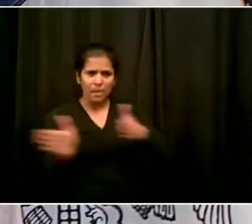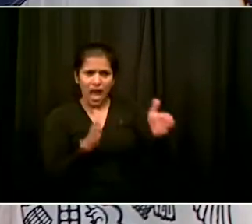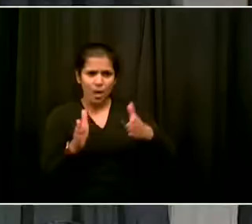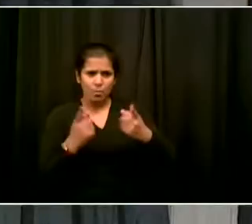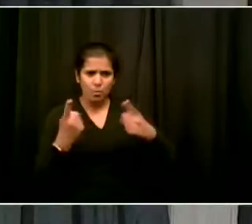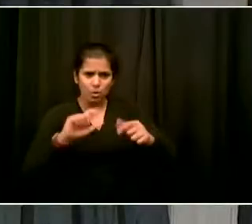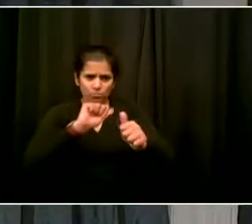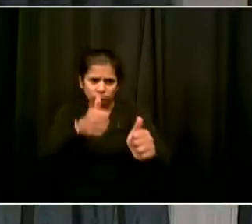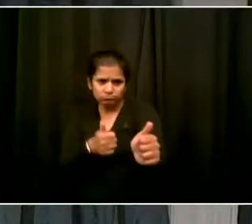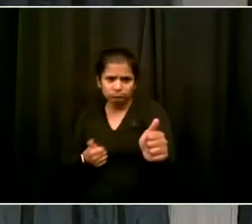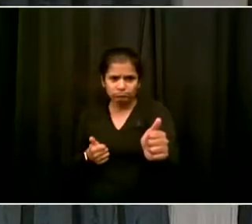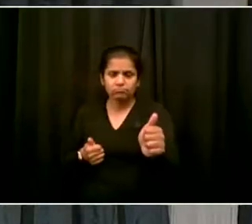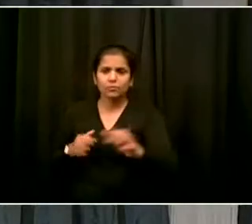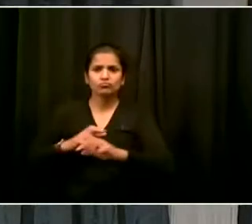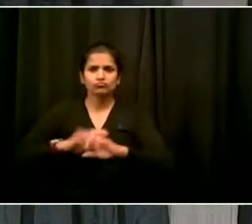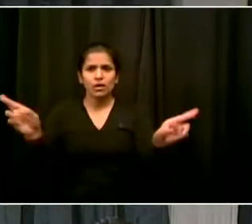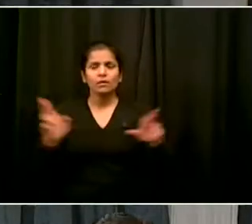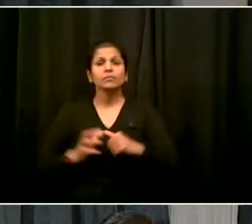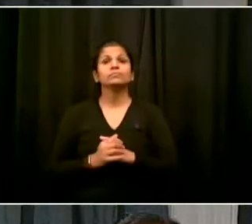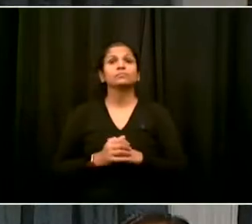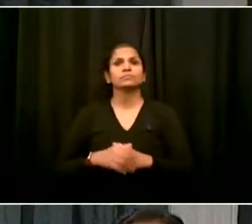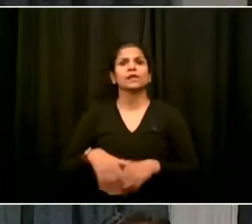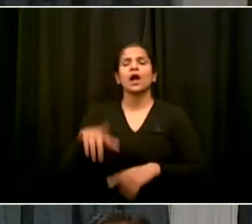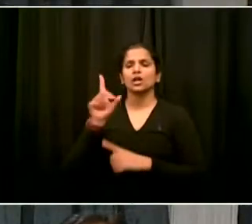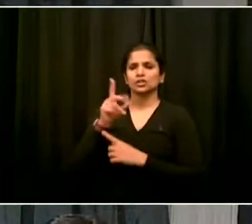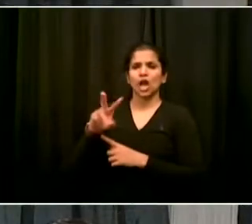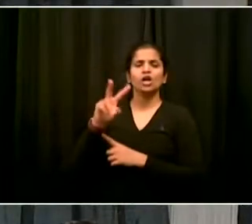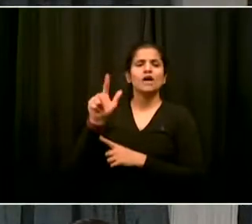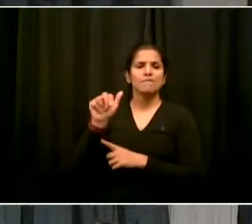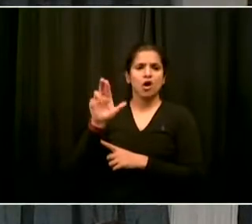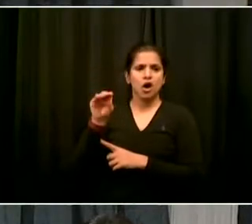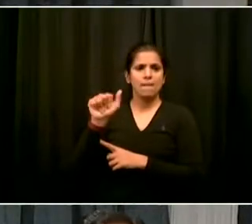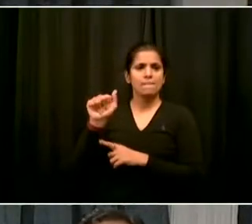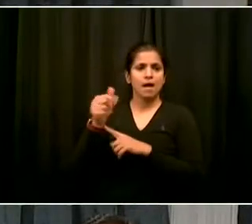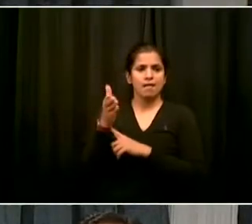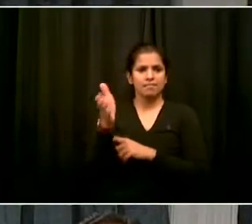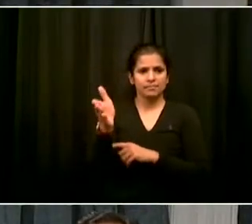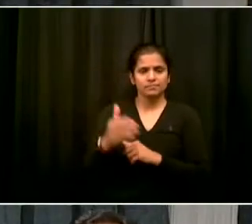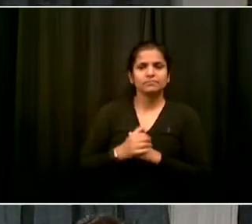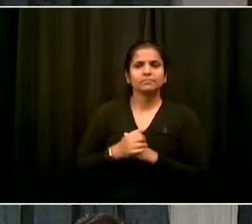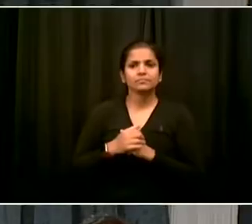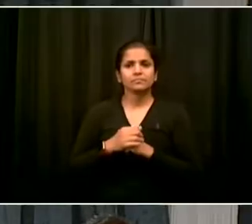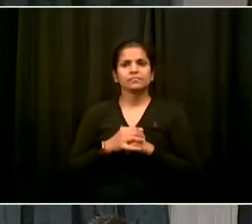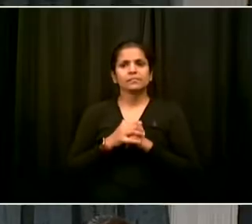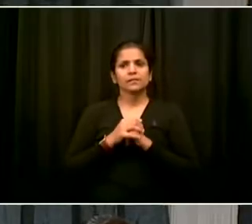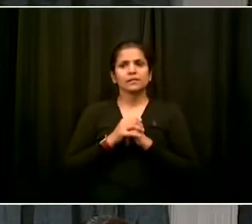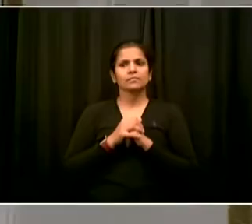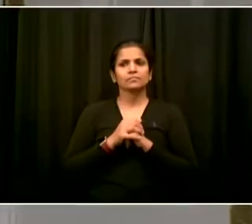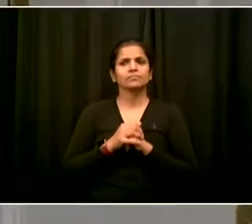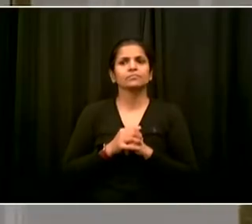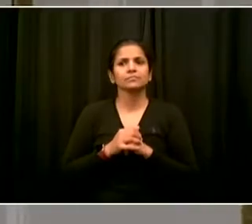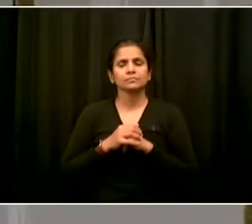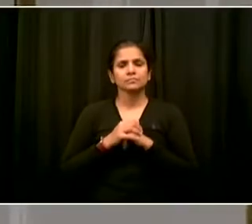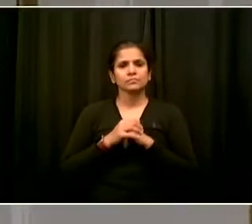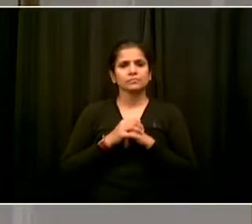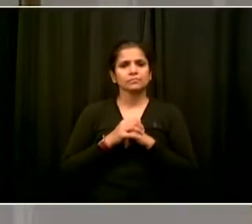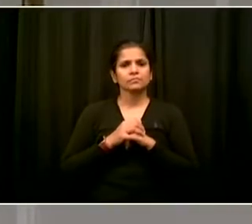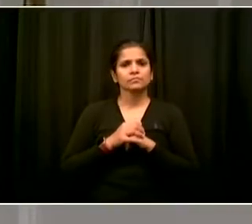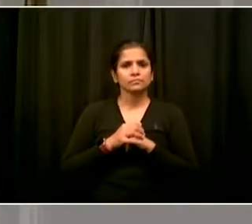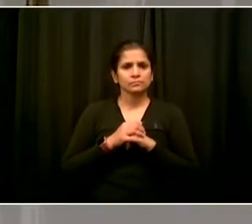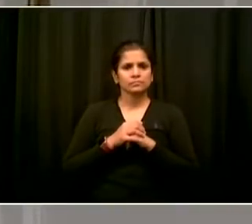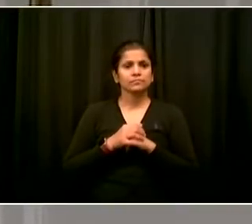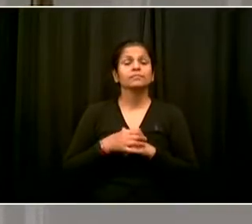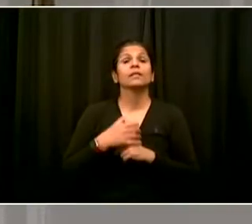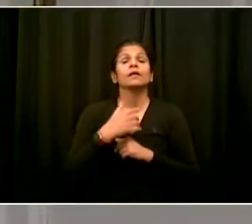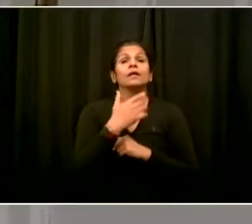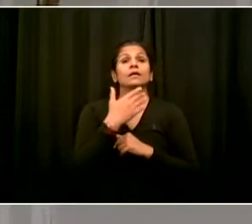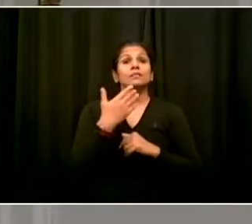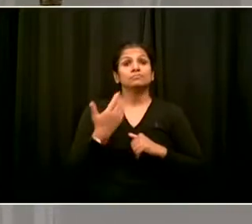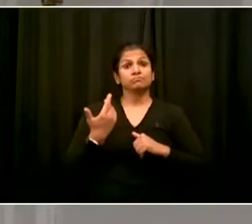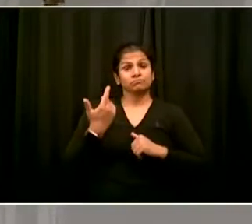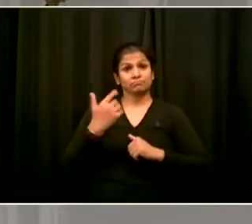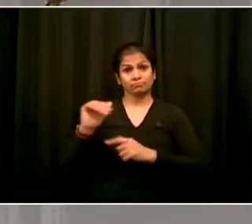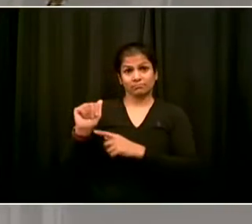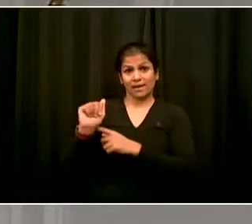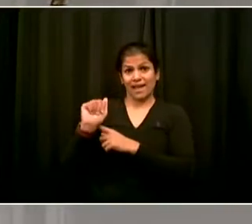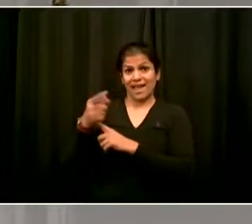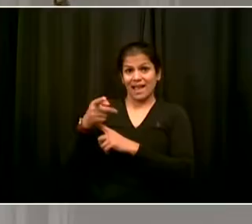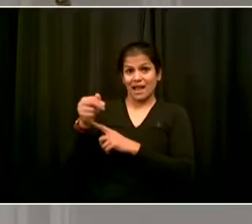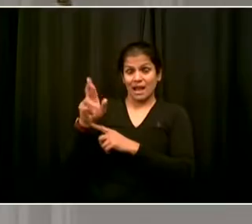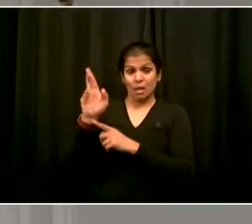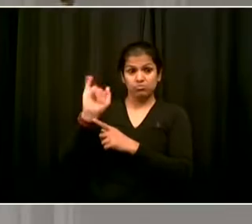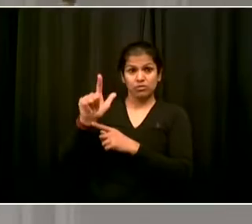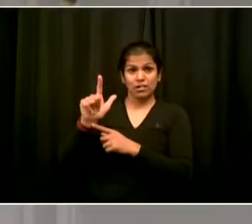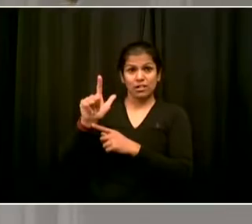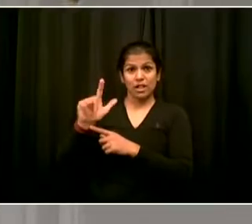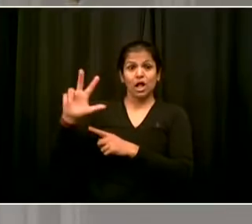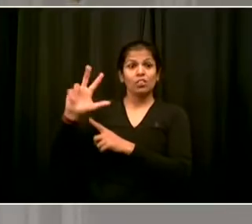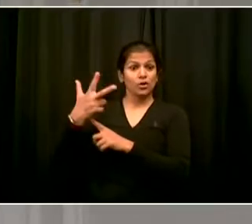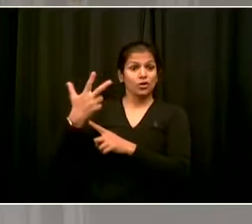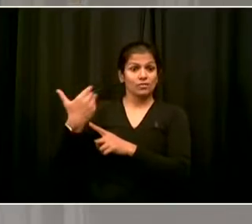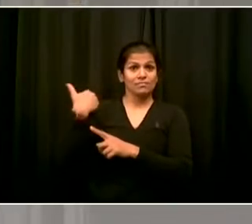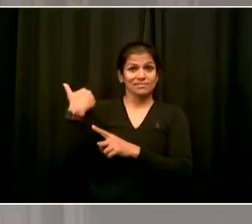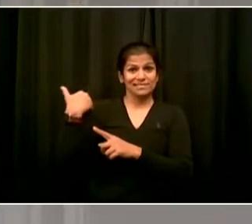ENVISION WHERE WE CAN GO AS A